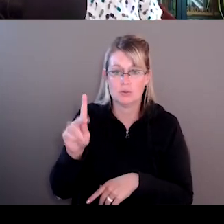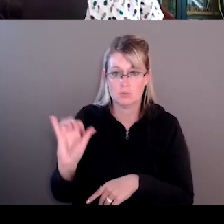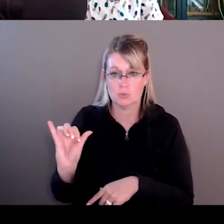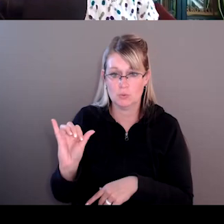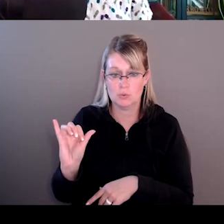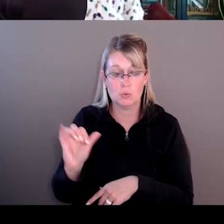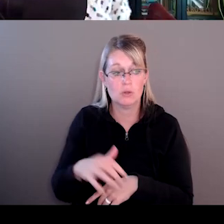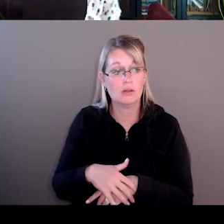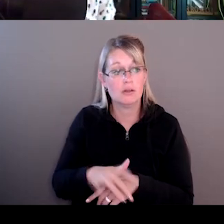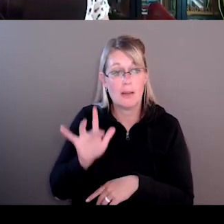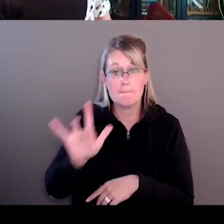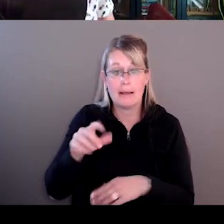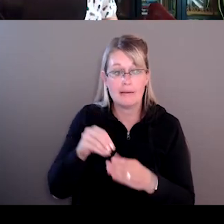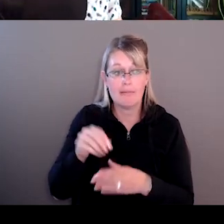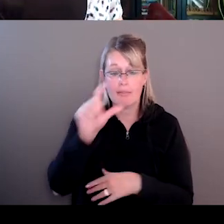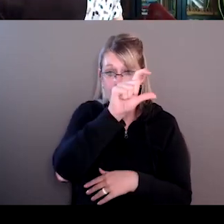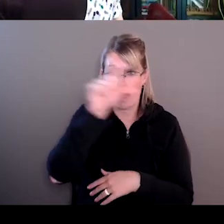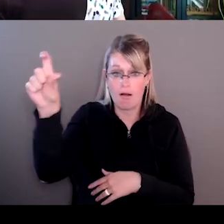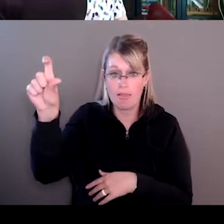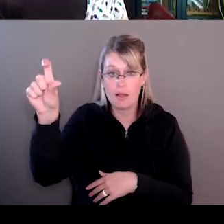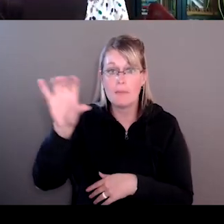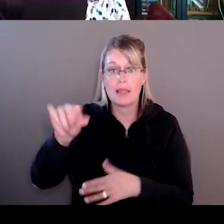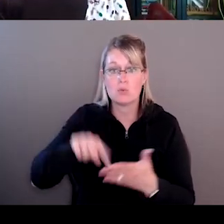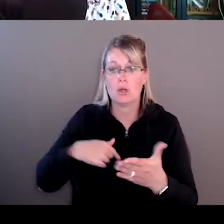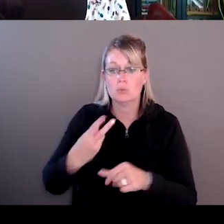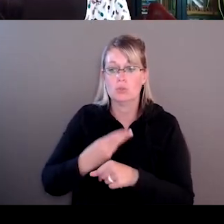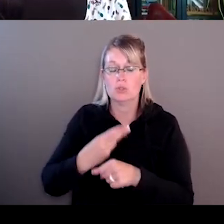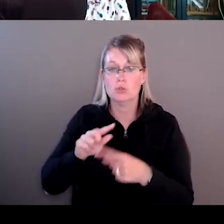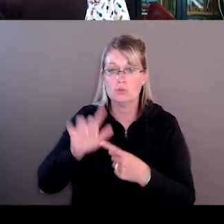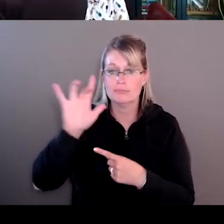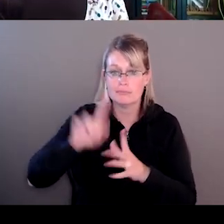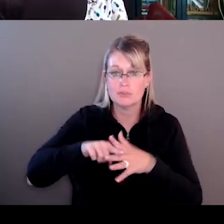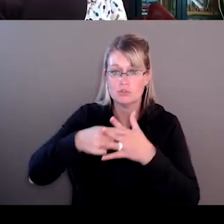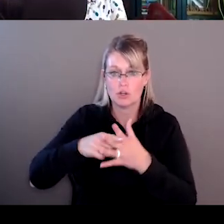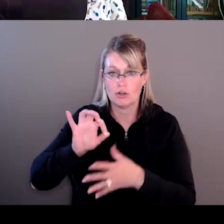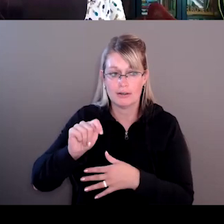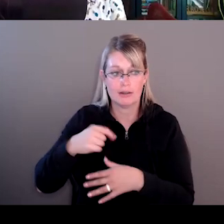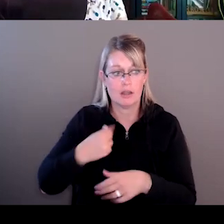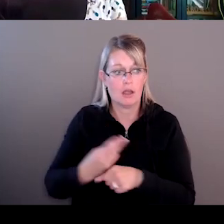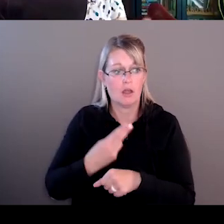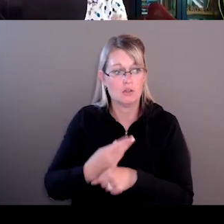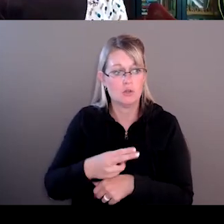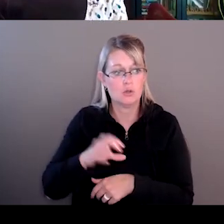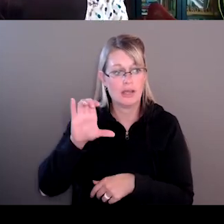button in the column header is what we are going to used to trigger the sort and I use SVG images